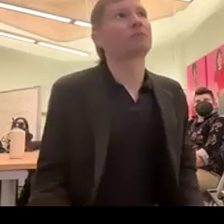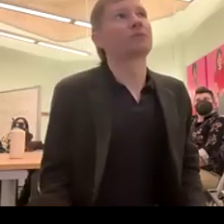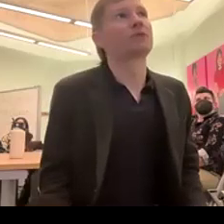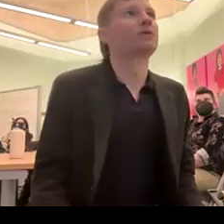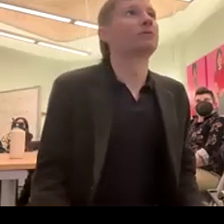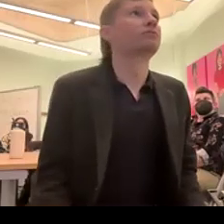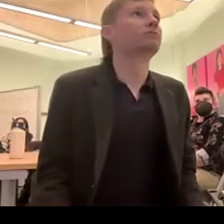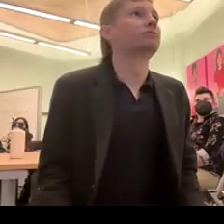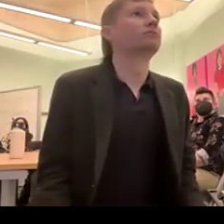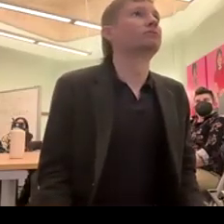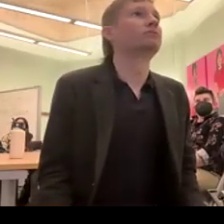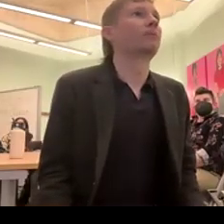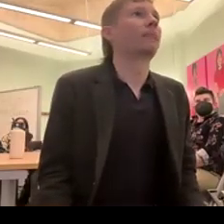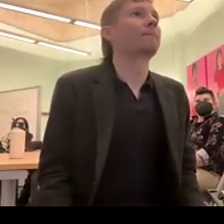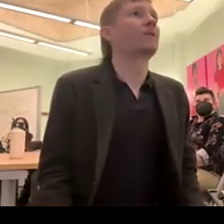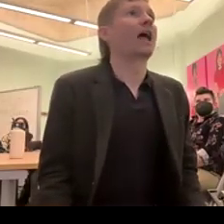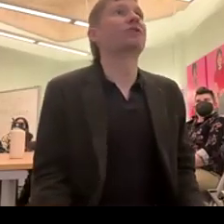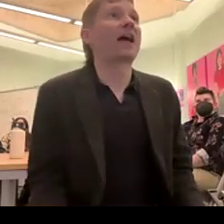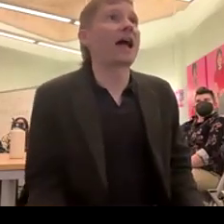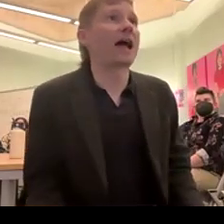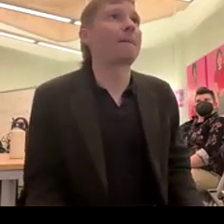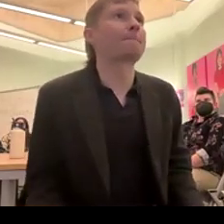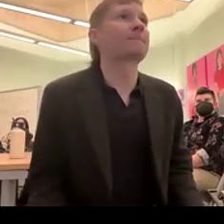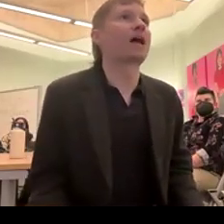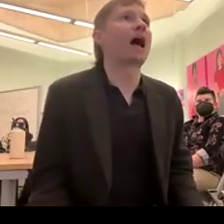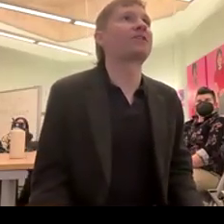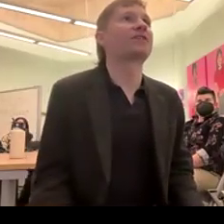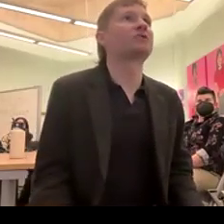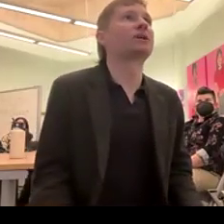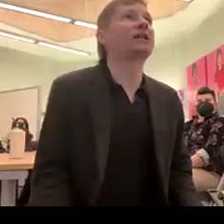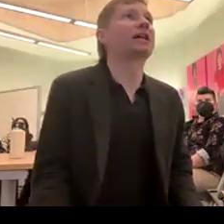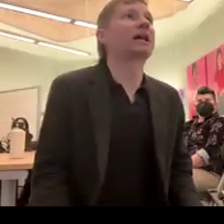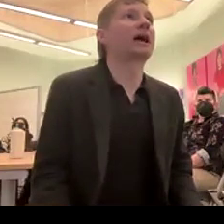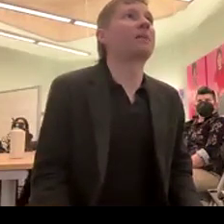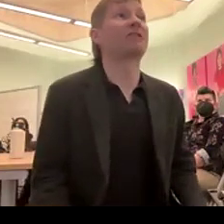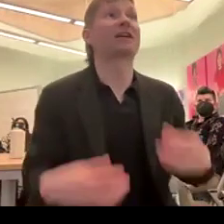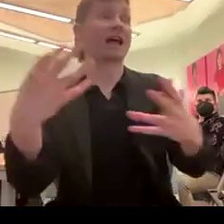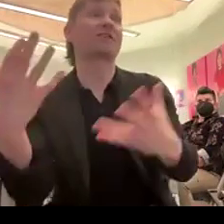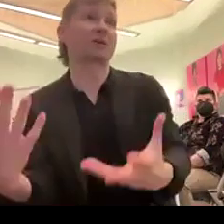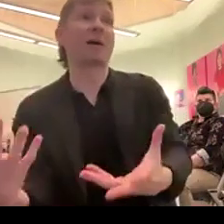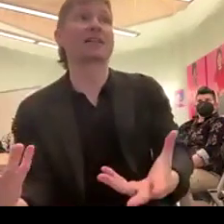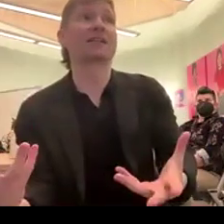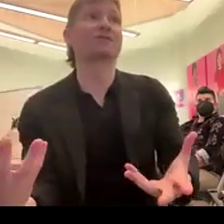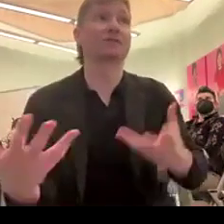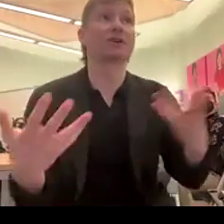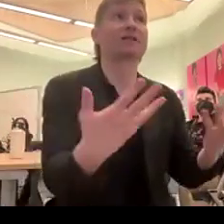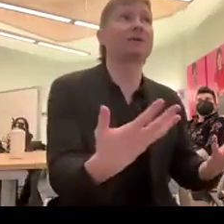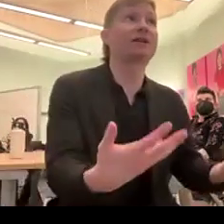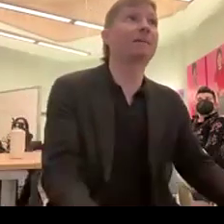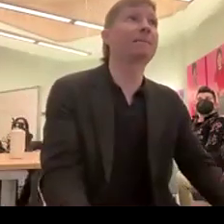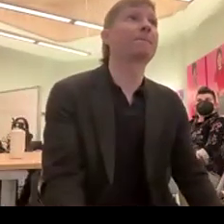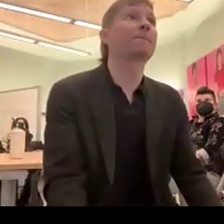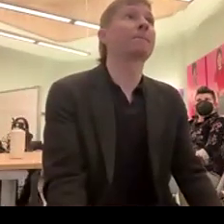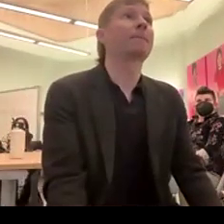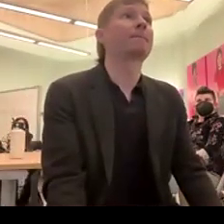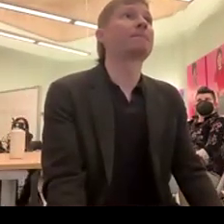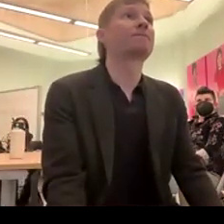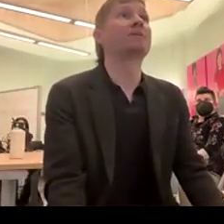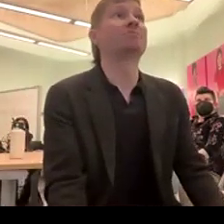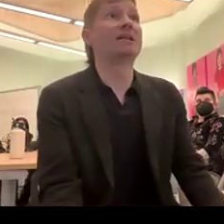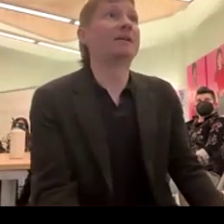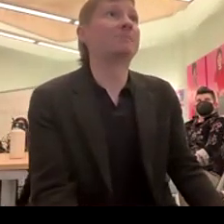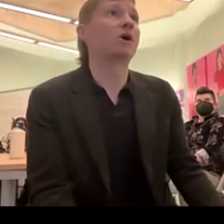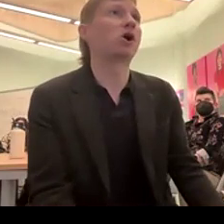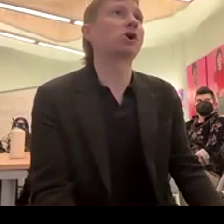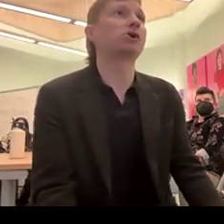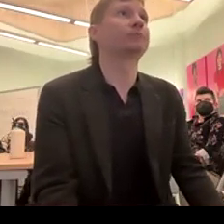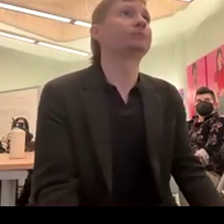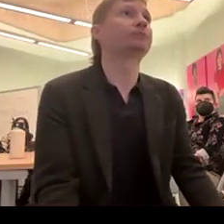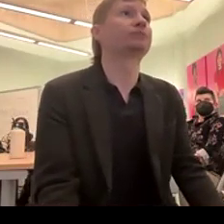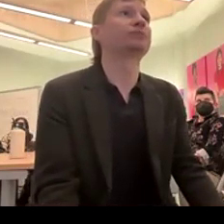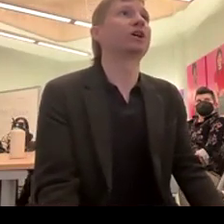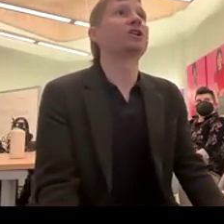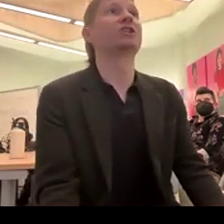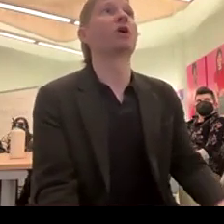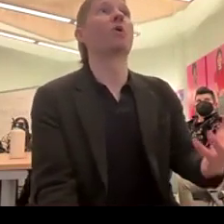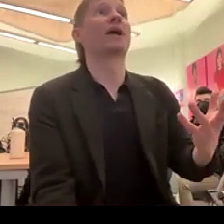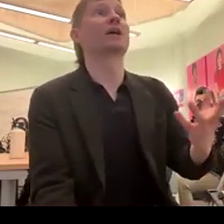and that's our work culture. And for that, I think that's really a positive for accessibility.